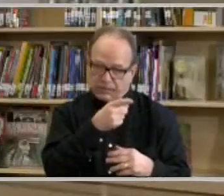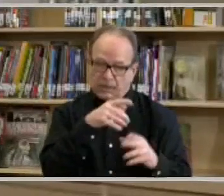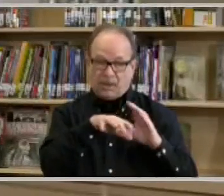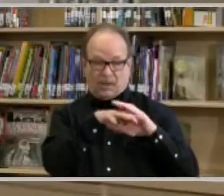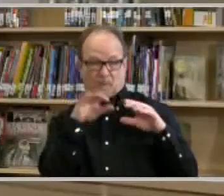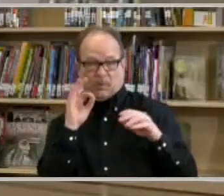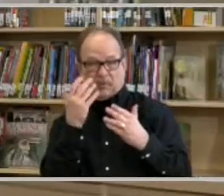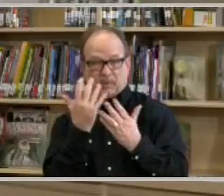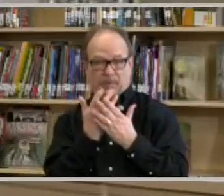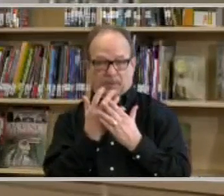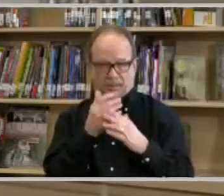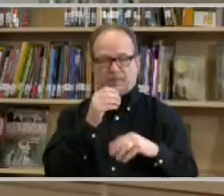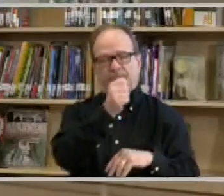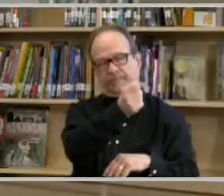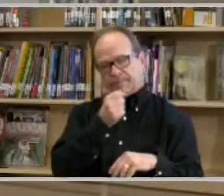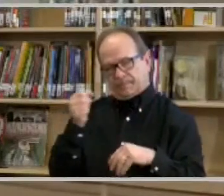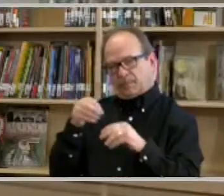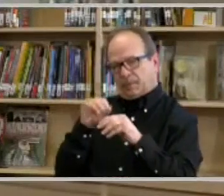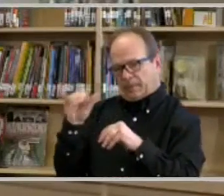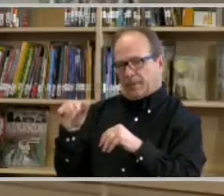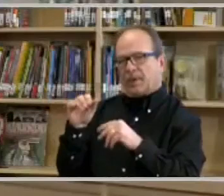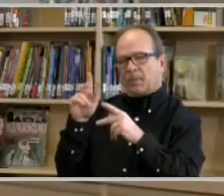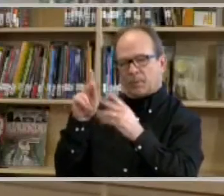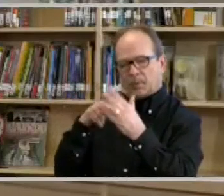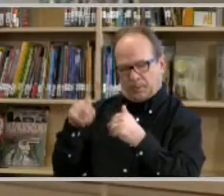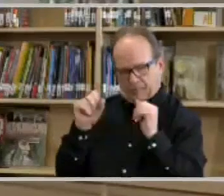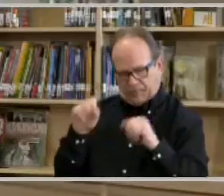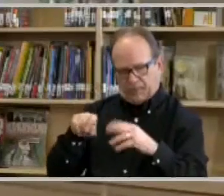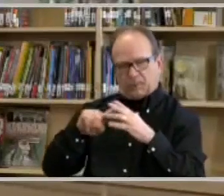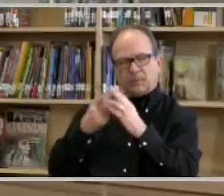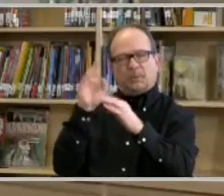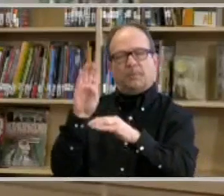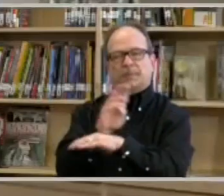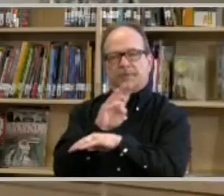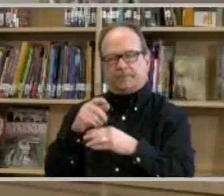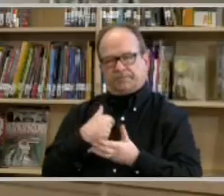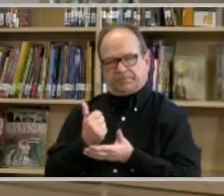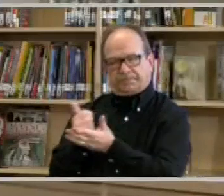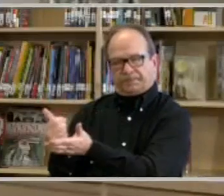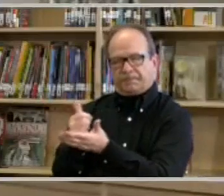START BUSINESSES, AND ONLY IN A